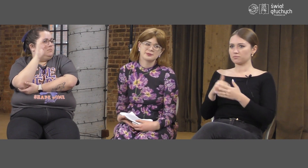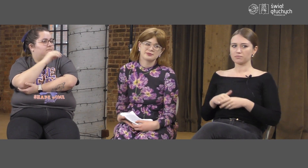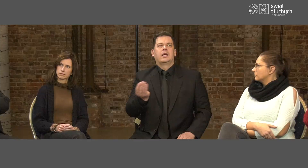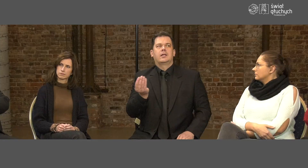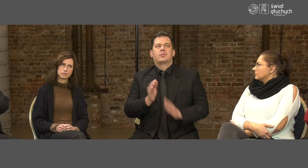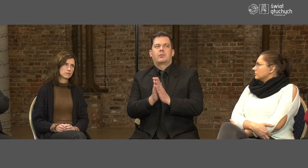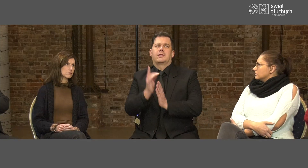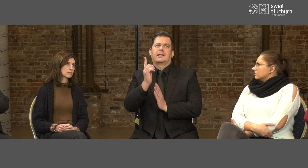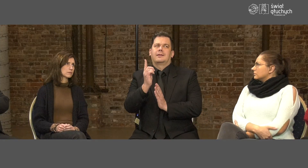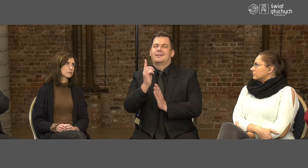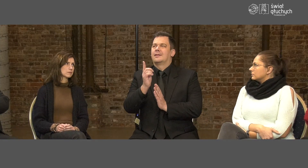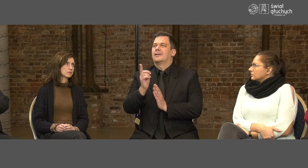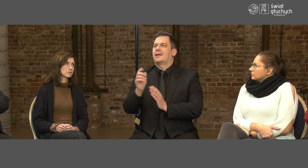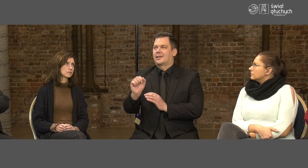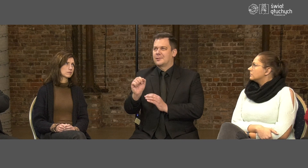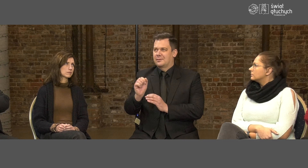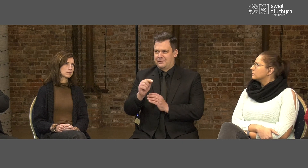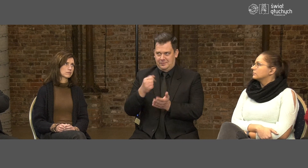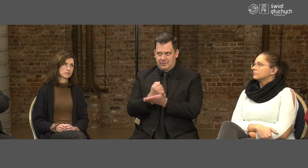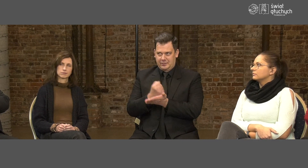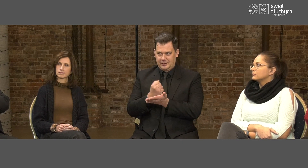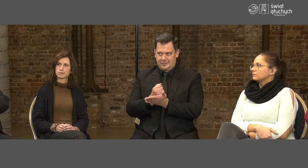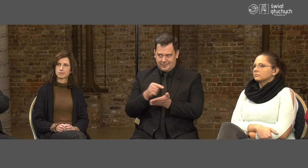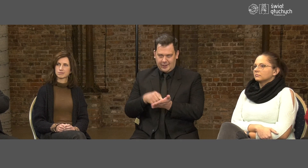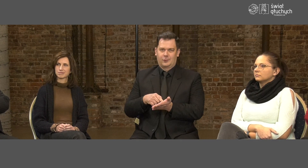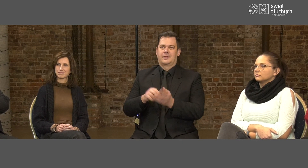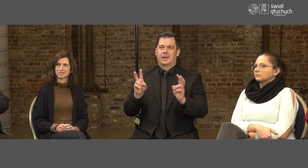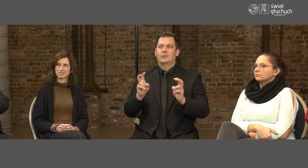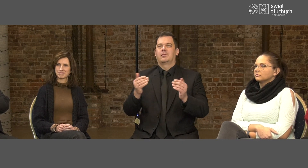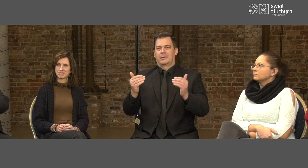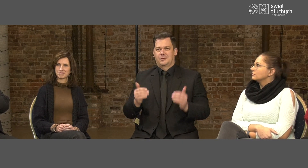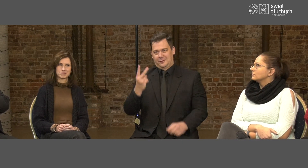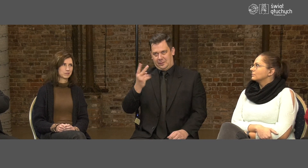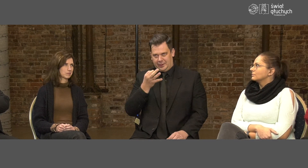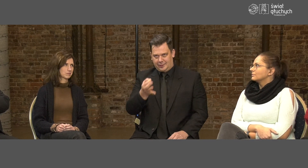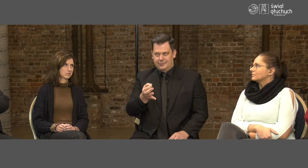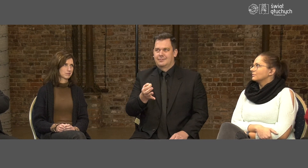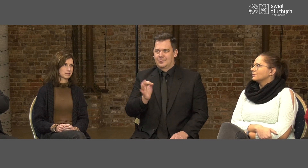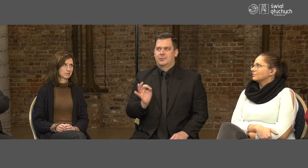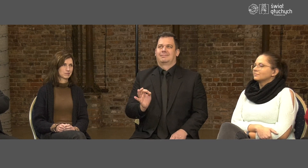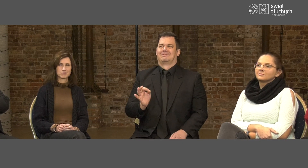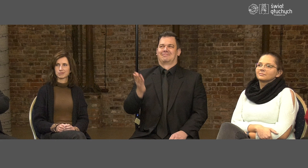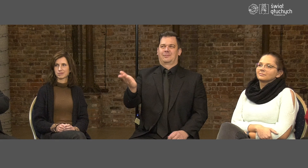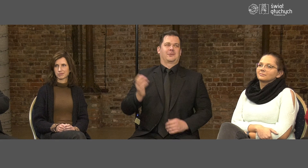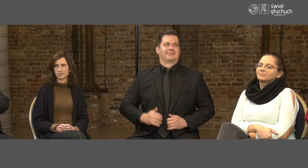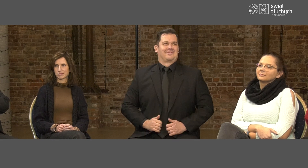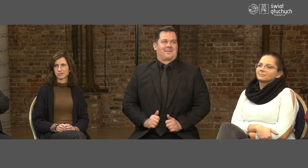[Tomasz] Alright. I’d like to hear from Agnieszka on this topic. Then I have two more questions.